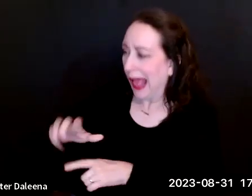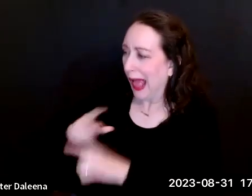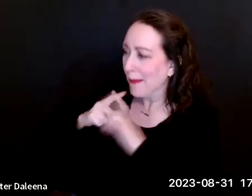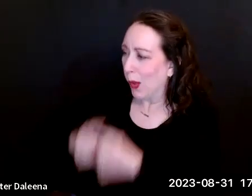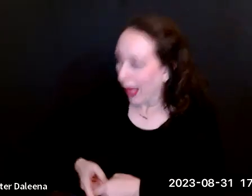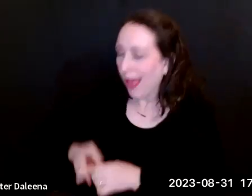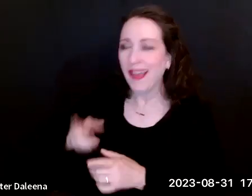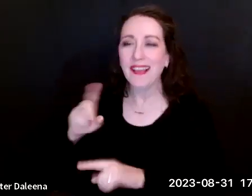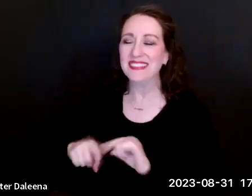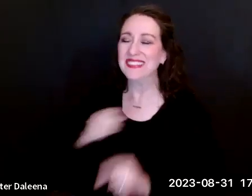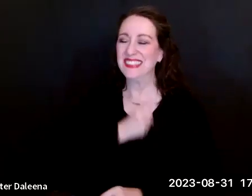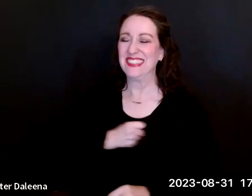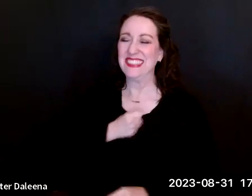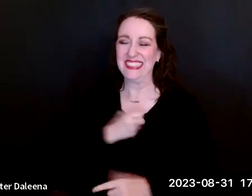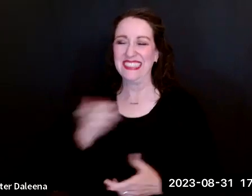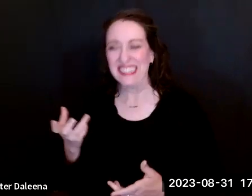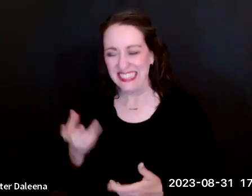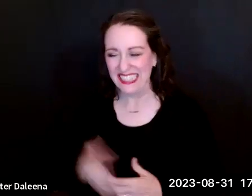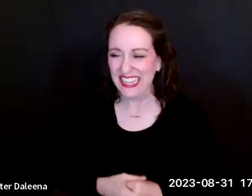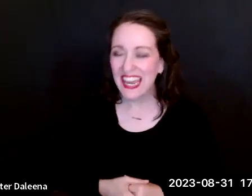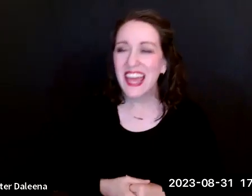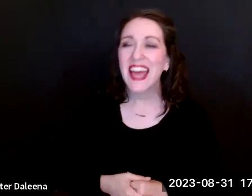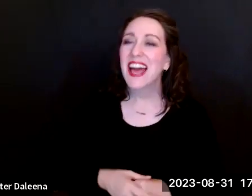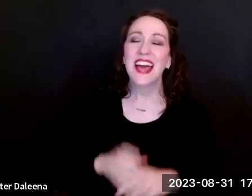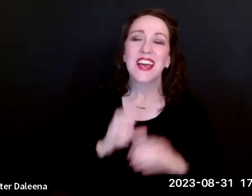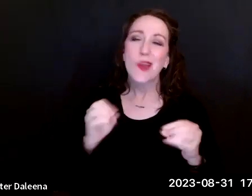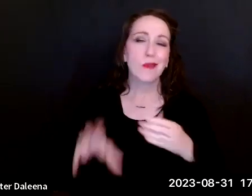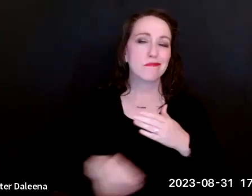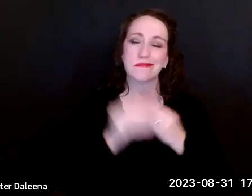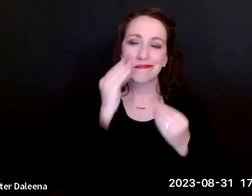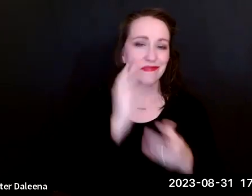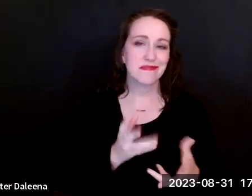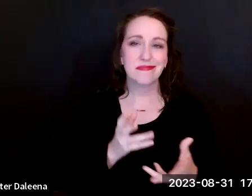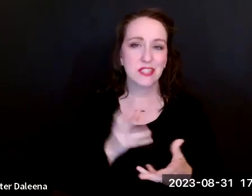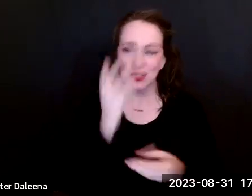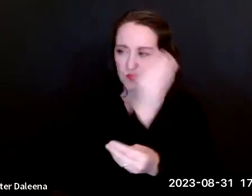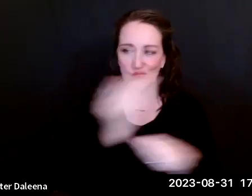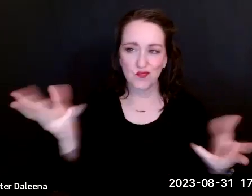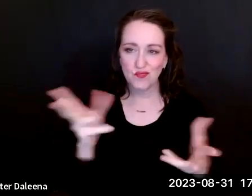apologize um I don't have any additional information to share on that Corey I'm